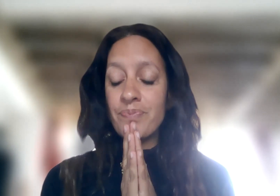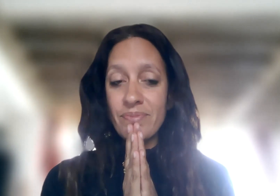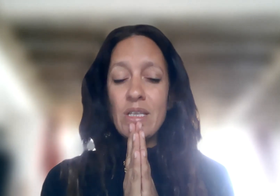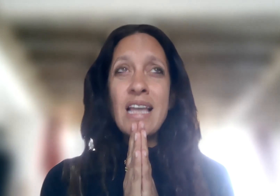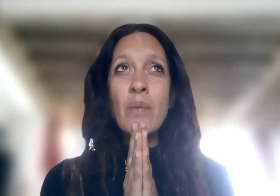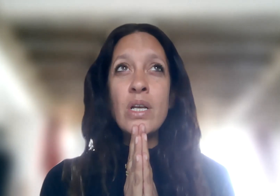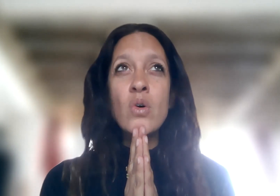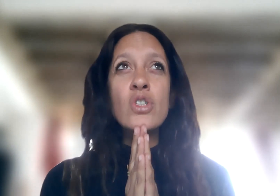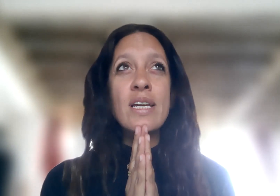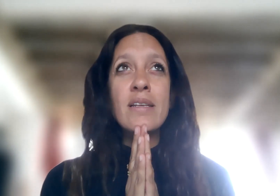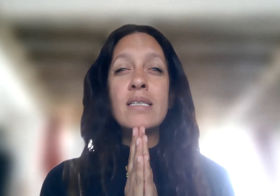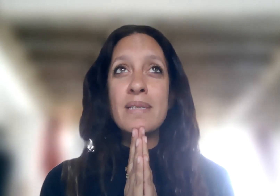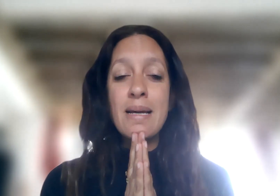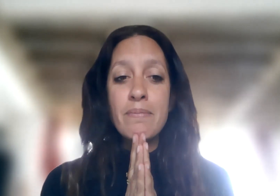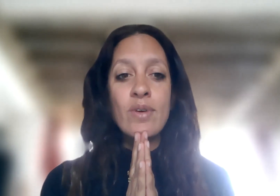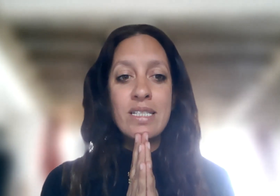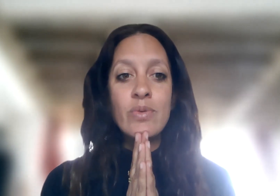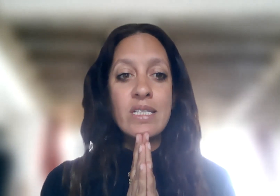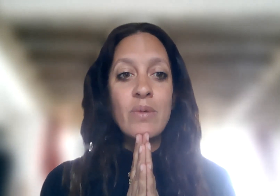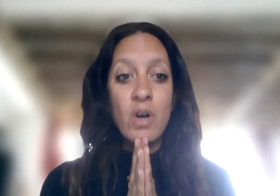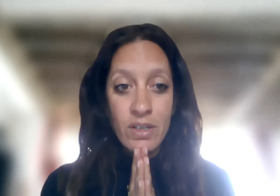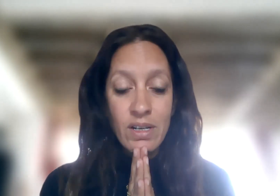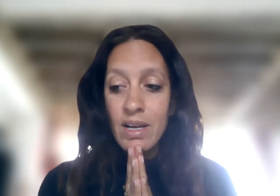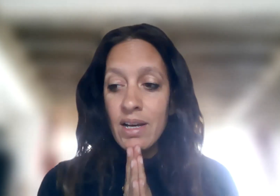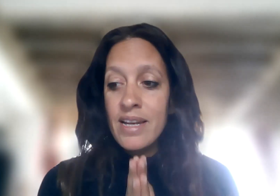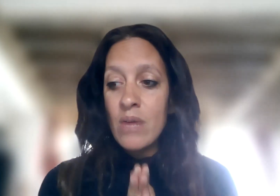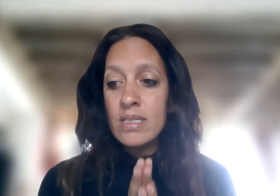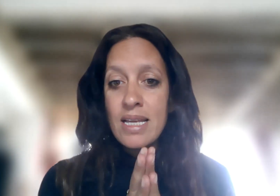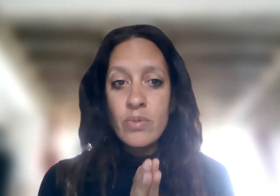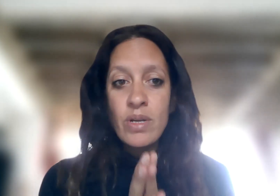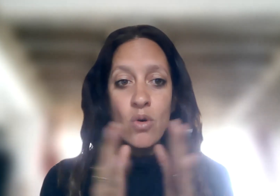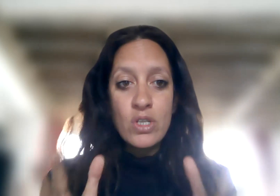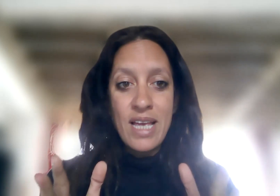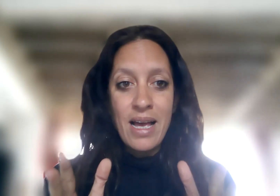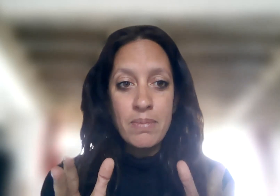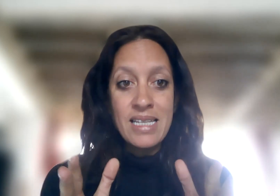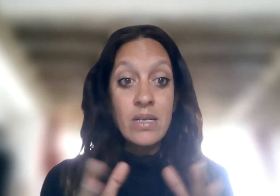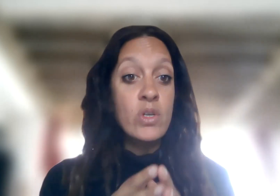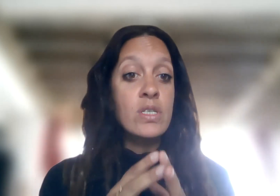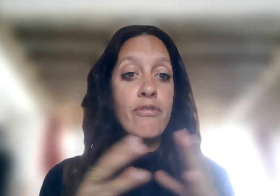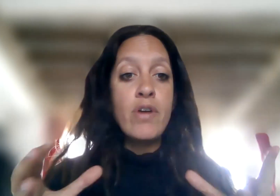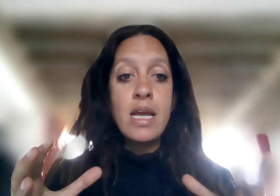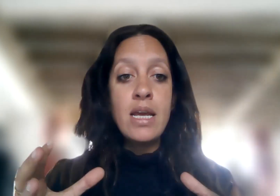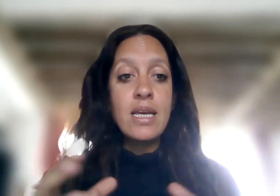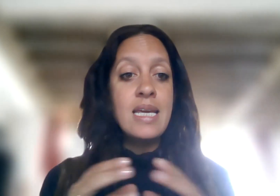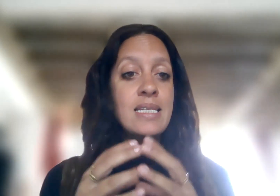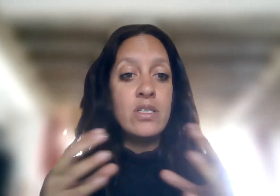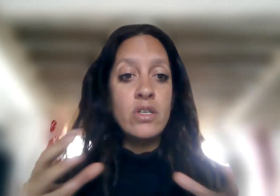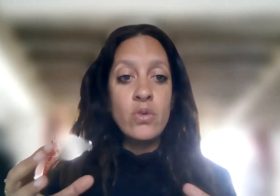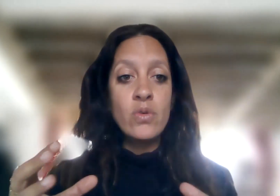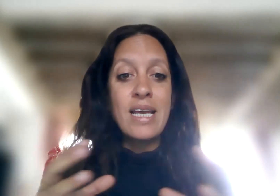BM global international advisory group who set up a disability inclusion help desk, that we launched in